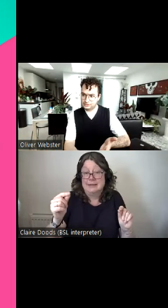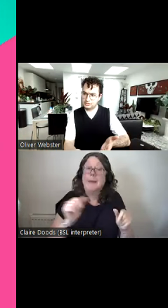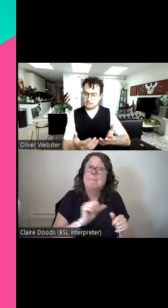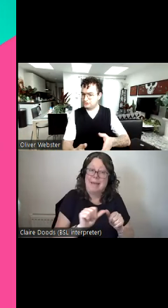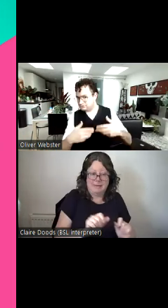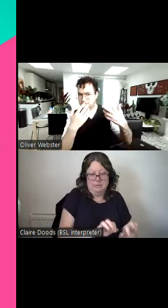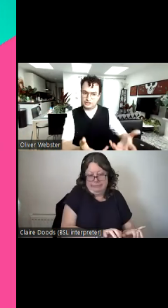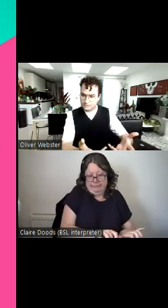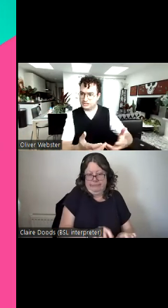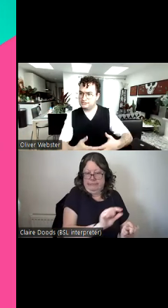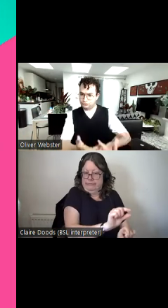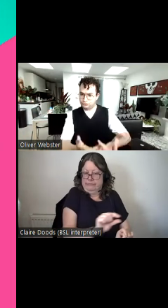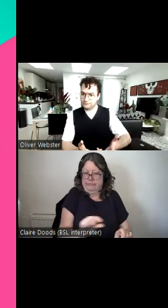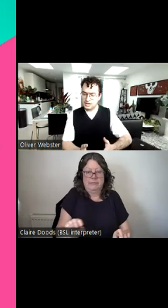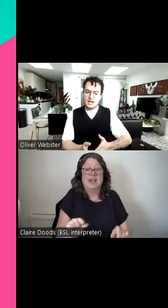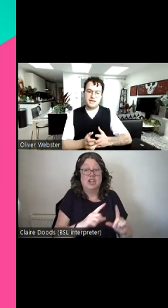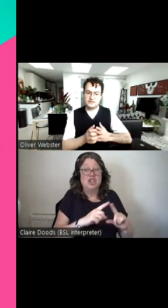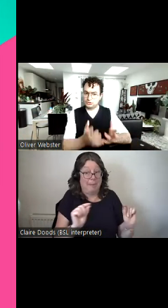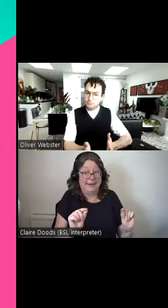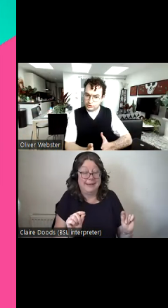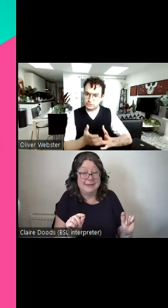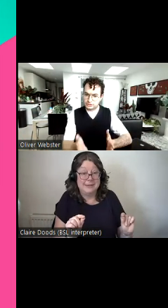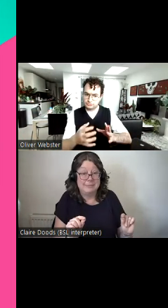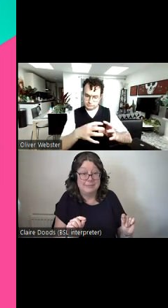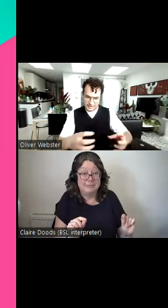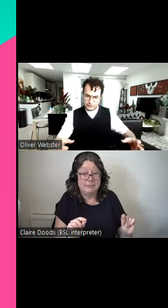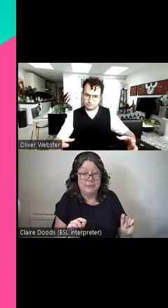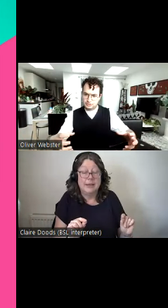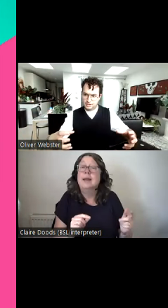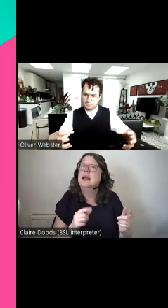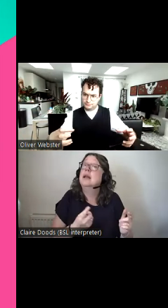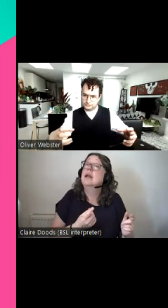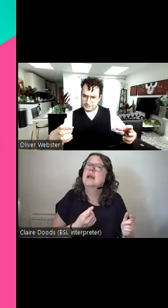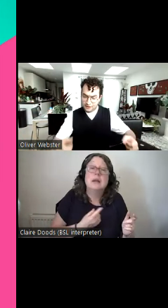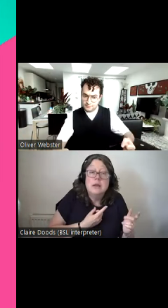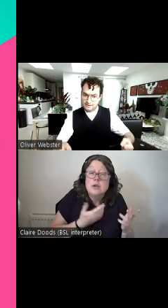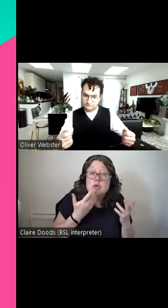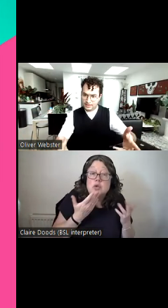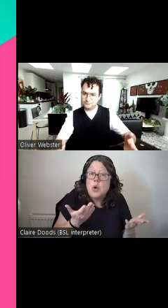such as Japanese or Korean. If it's not possible to use the actual alphabet for that,